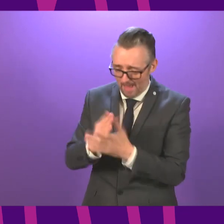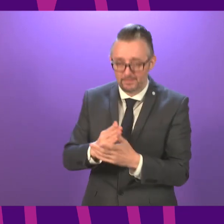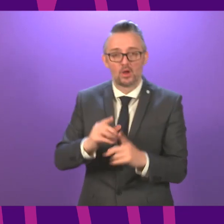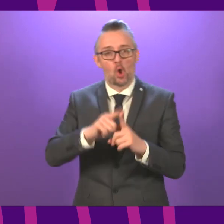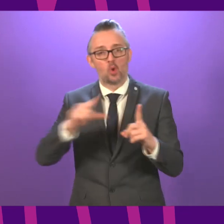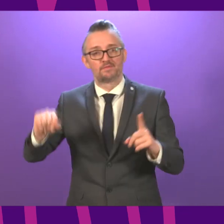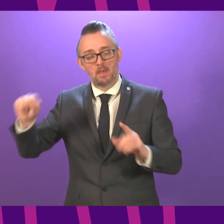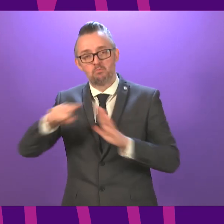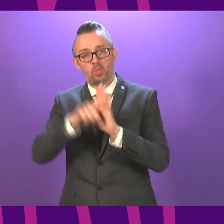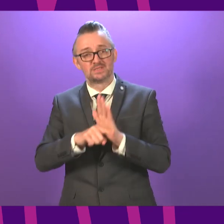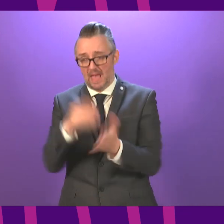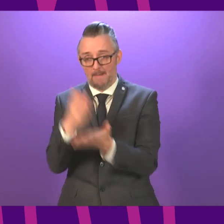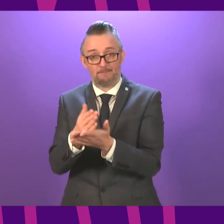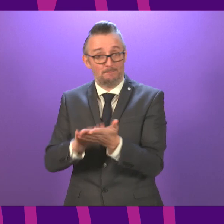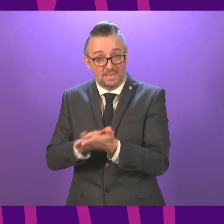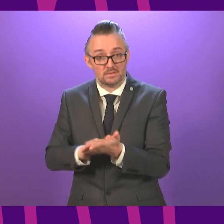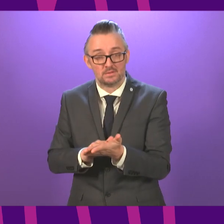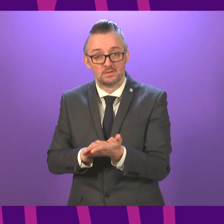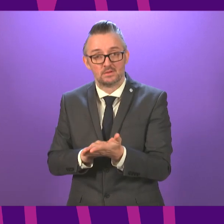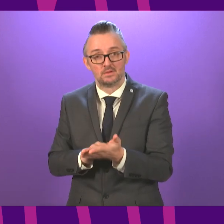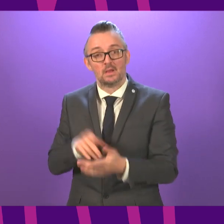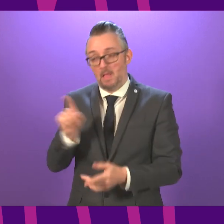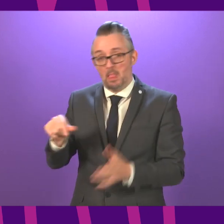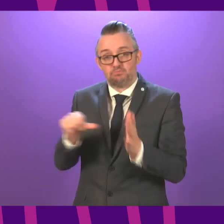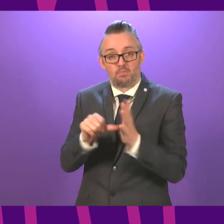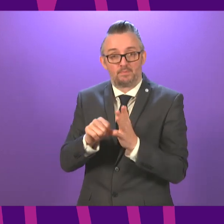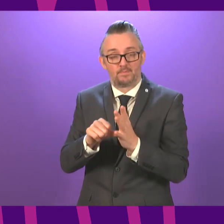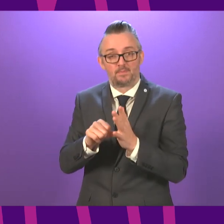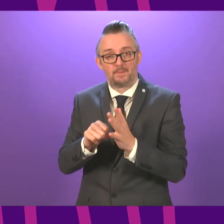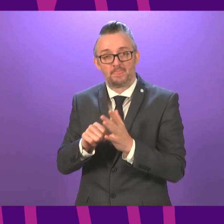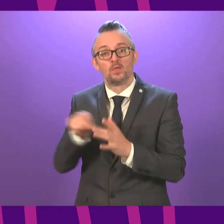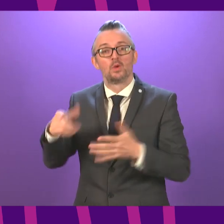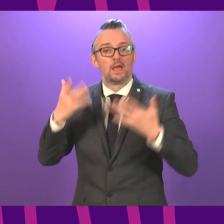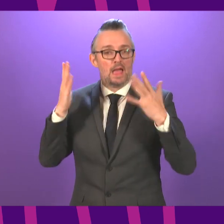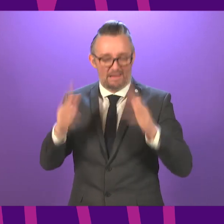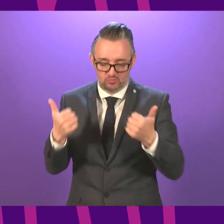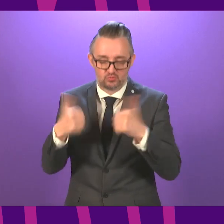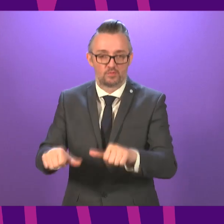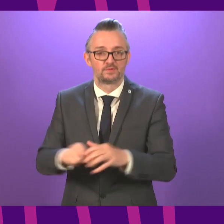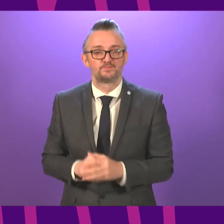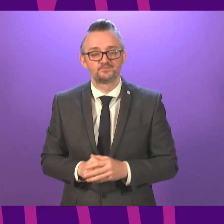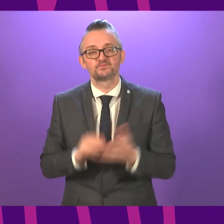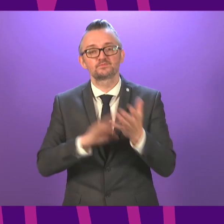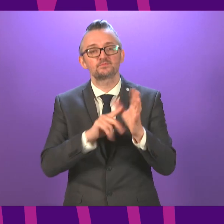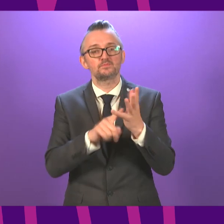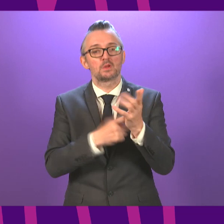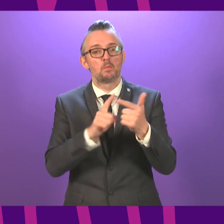That is where the problem comes from and that is what we must resolve. Maureen Watt (Aberdeen South and North Kincardine) (SNP):